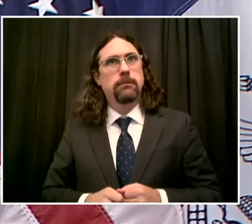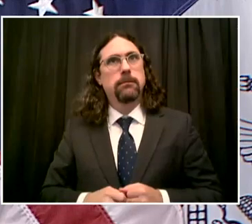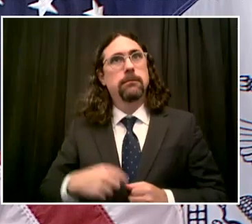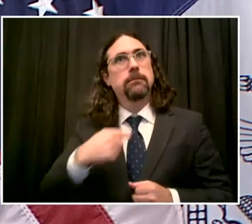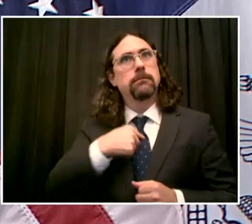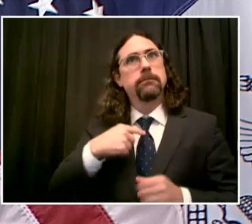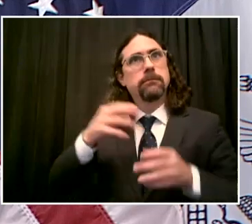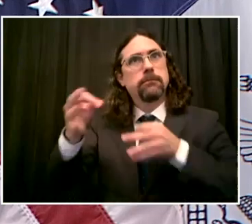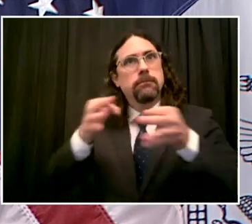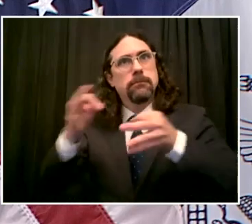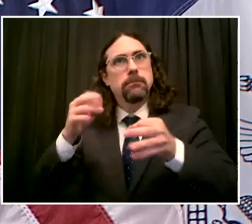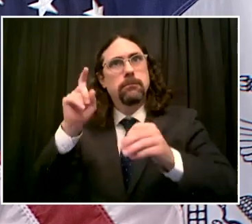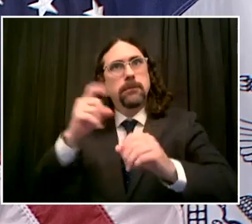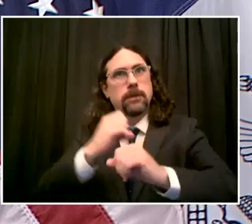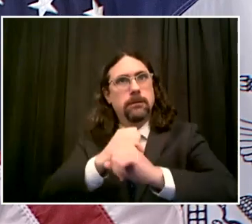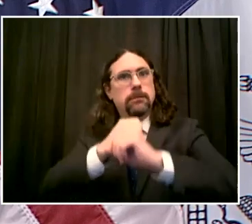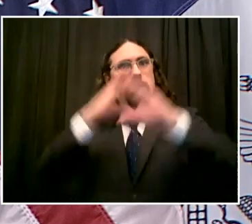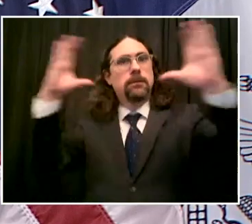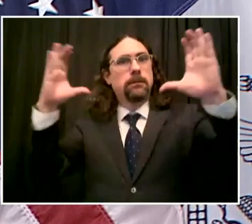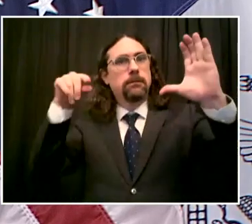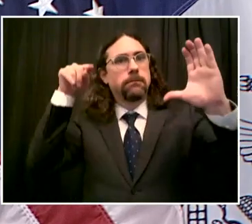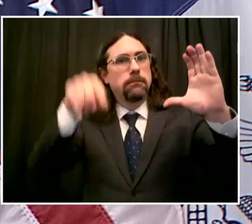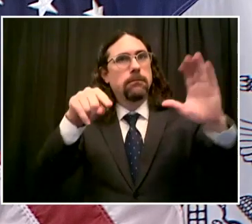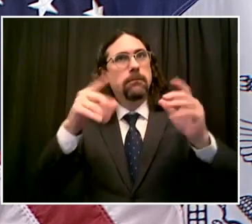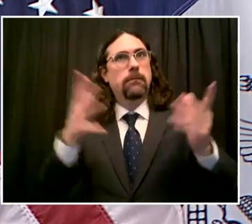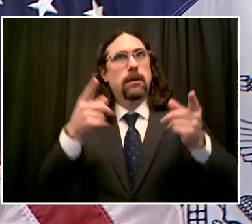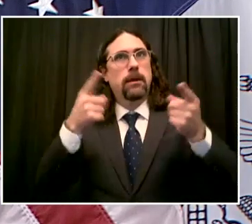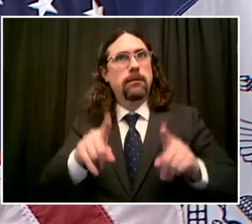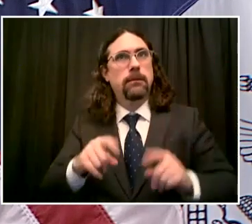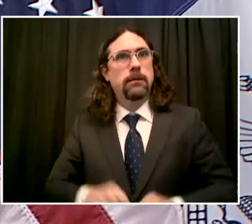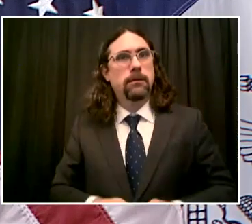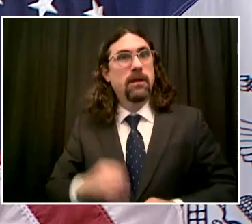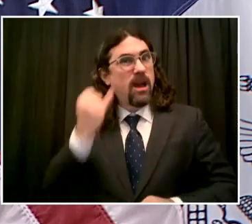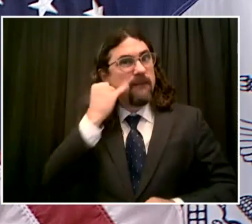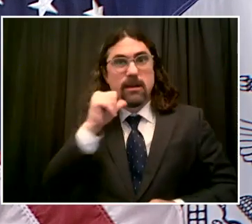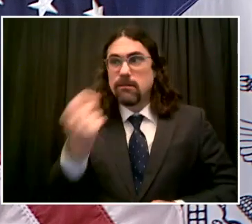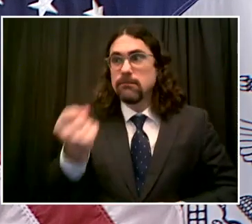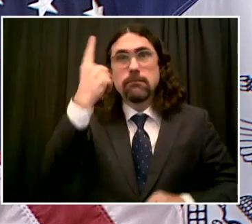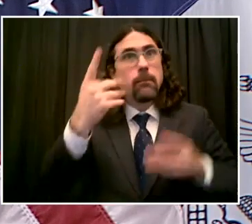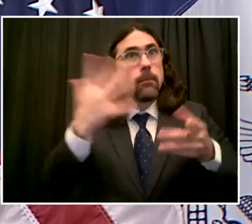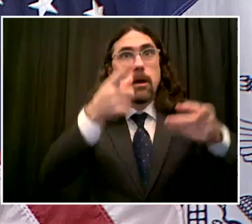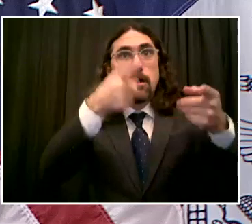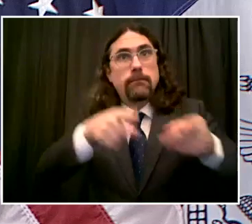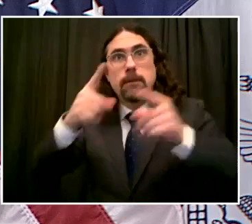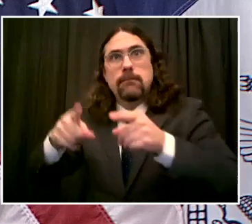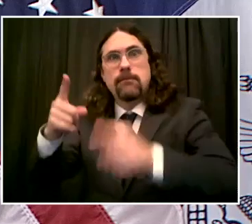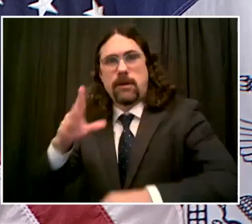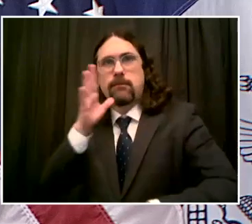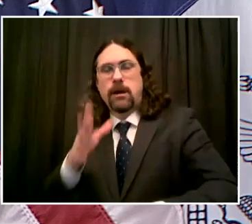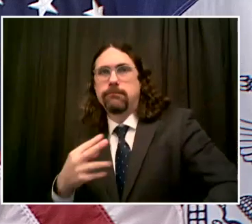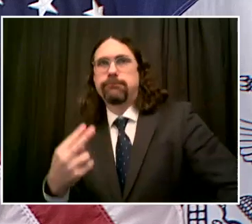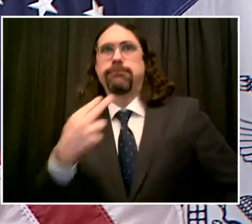EXPIEERNC. ED IFE WDON'T PUT THIS IN PERSPECTIVE WE'RE NOT GOIN G TO BE ABLE TO DO WHAT WE HAVE TO DO IN THIS CITY.